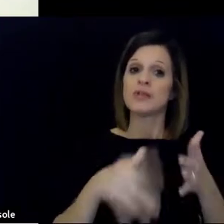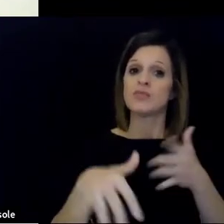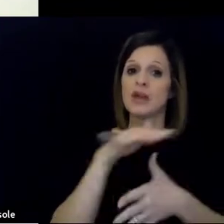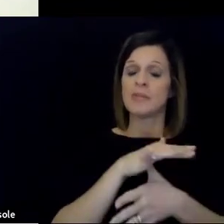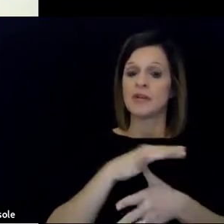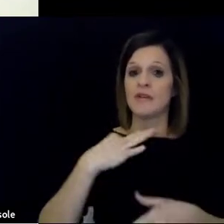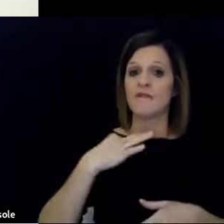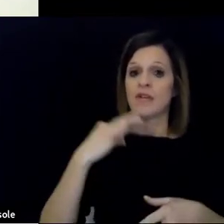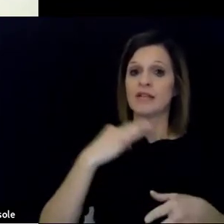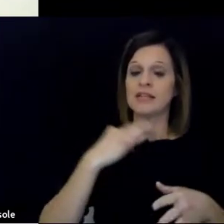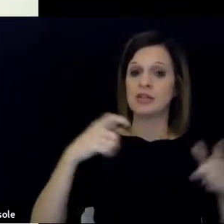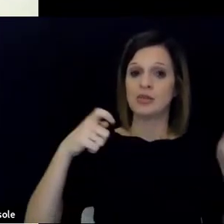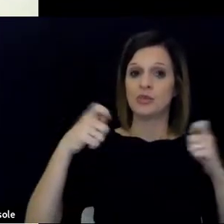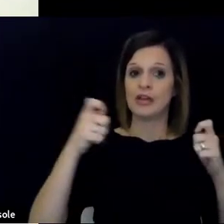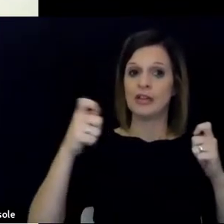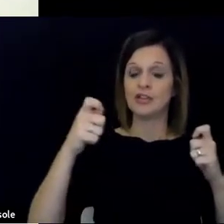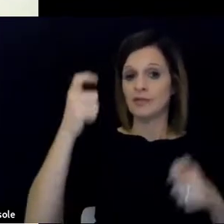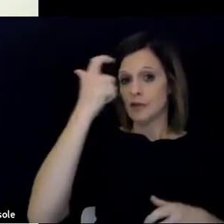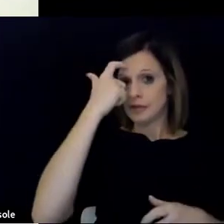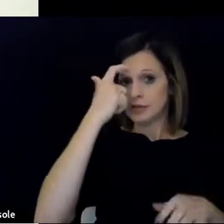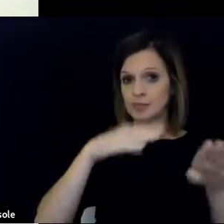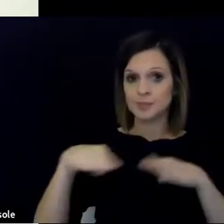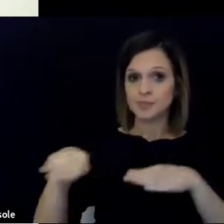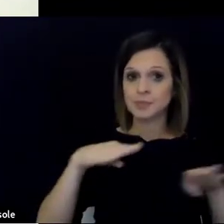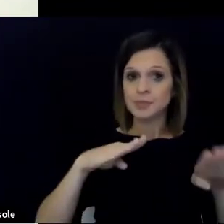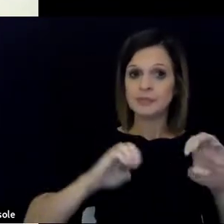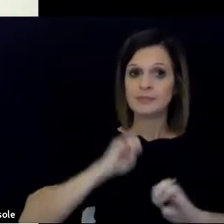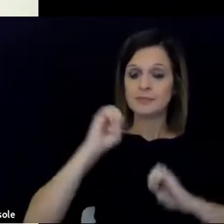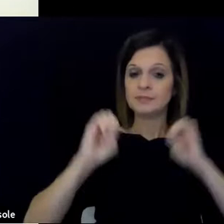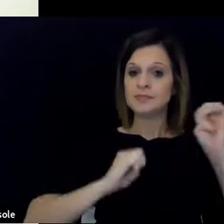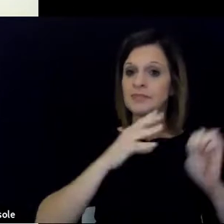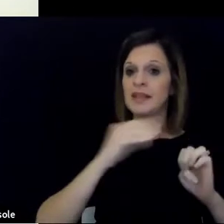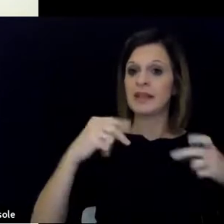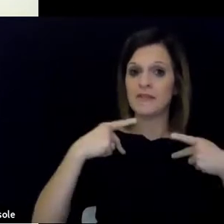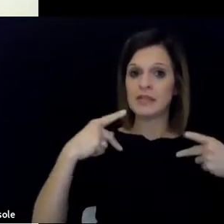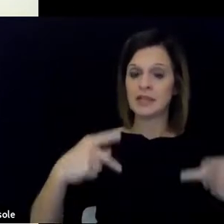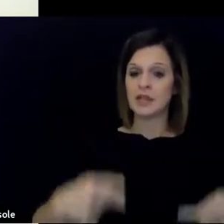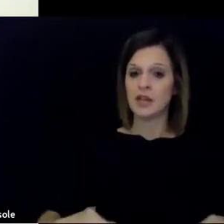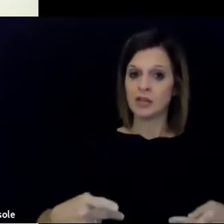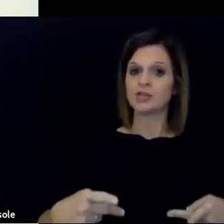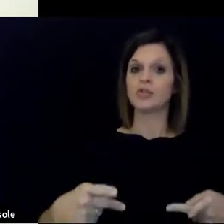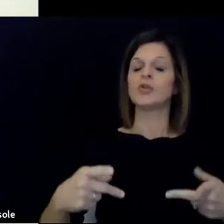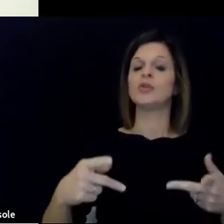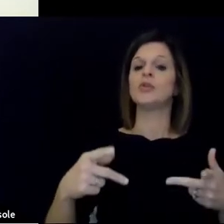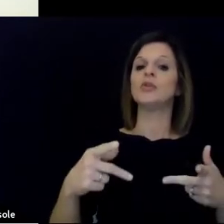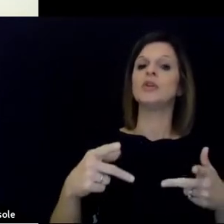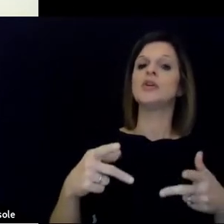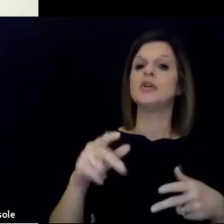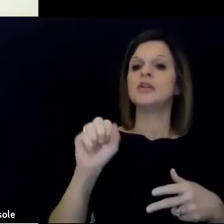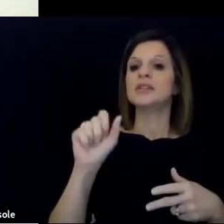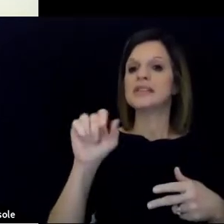behavior, emotion, and physiological states for the purpose of goal-directed actions.